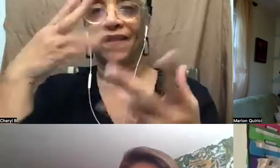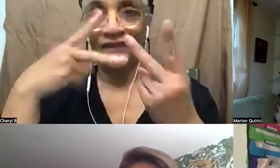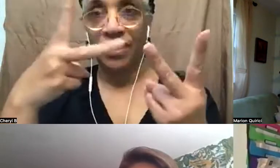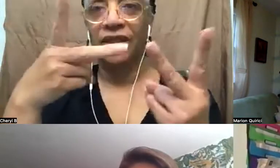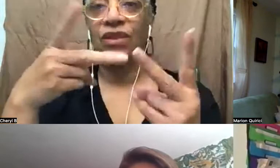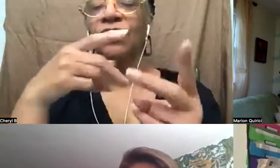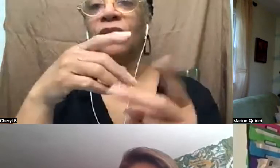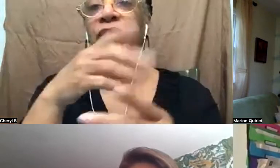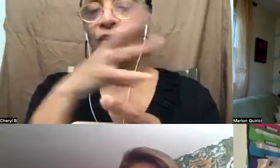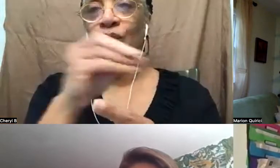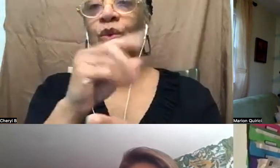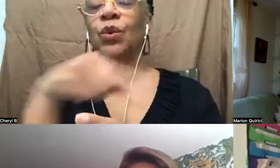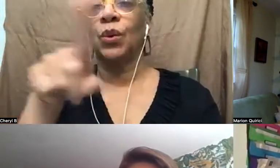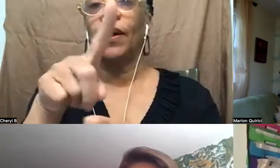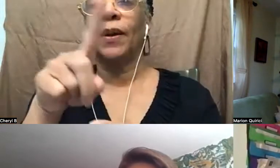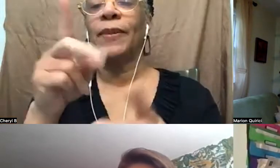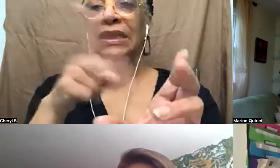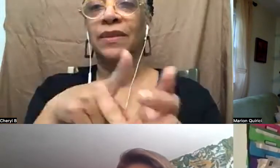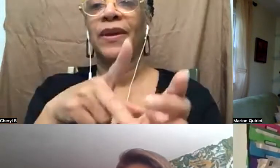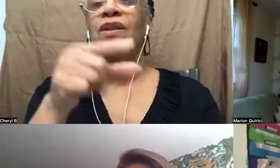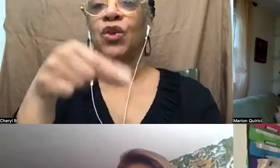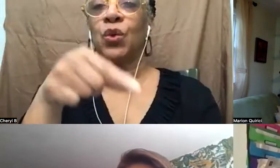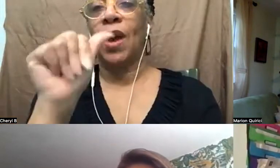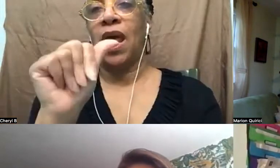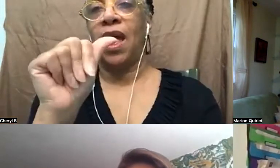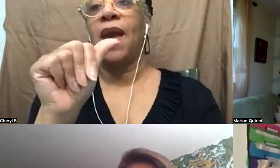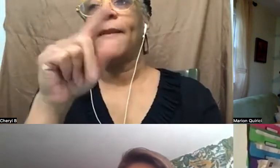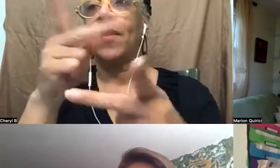the Q&A feature of the webinar. This event is hosted